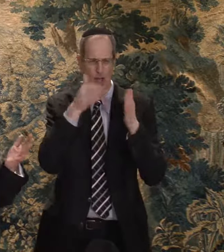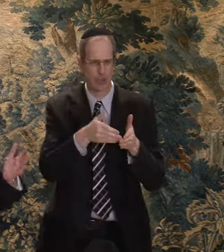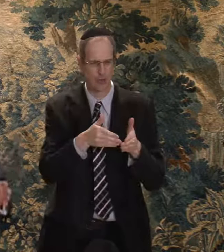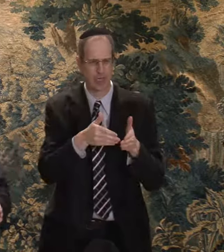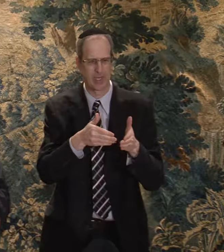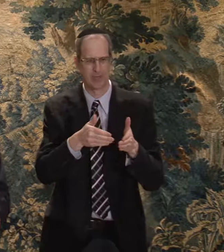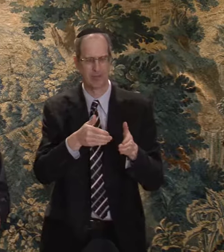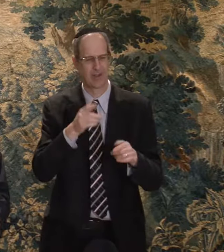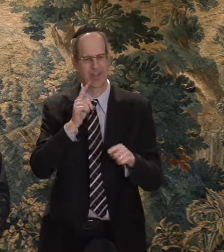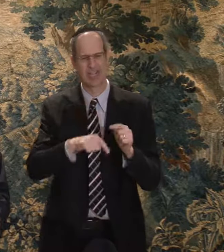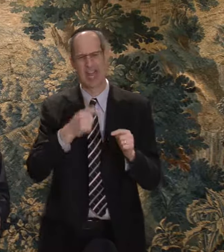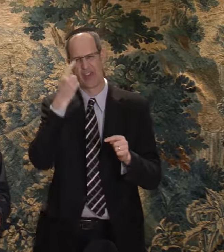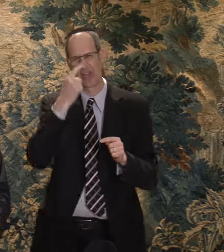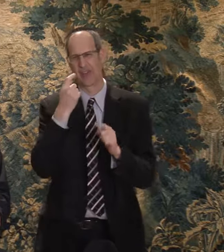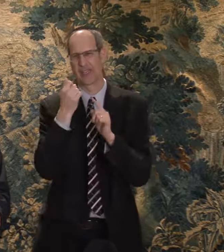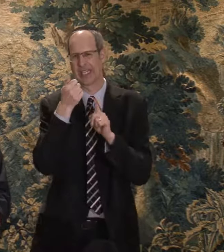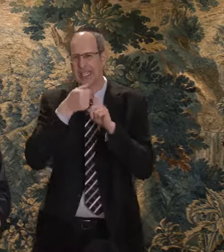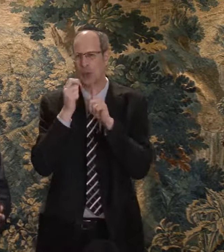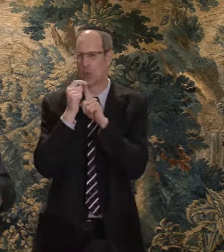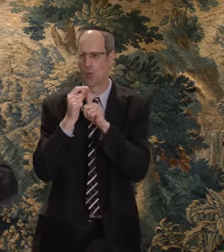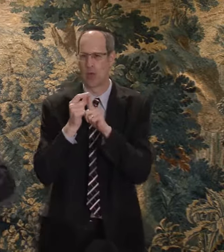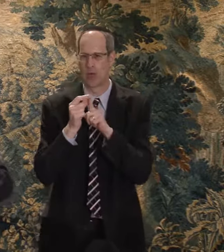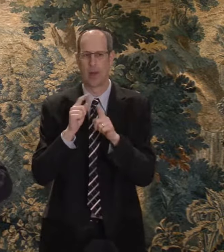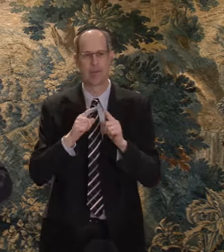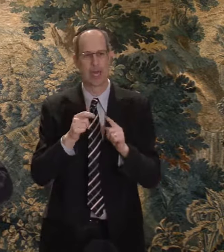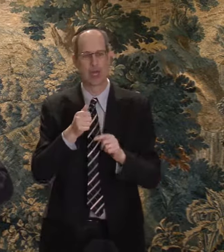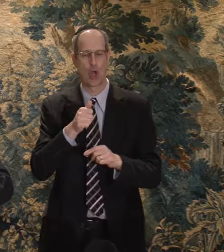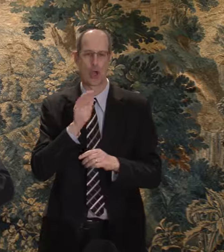possibly be thinking of every word but if you have your own sitter as I showed